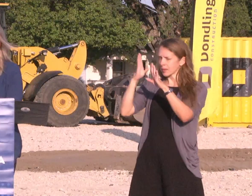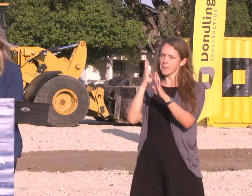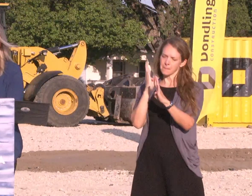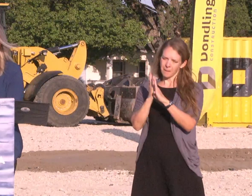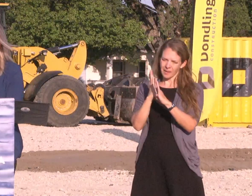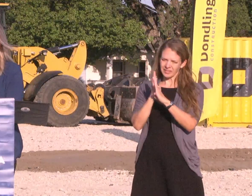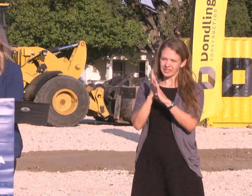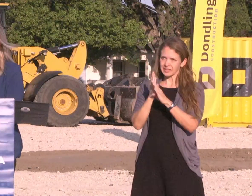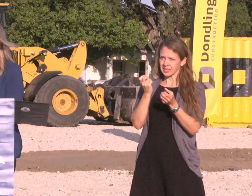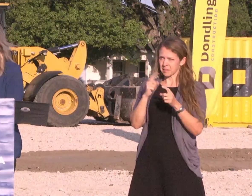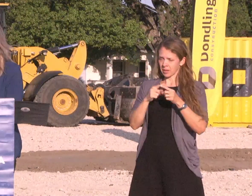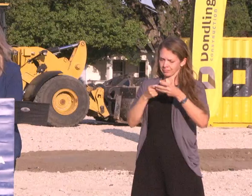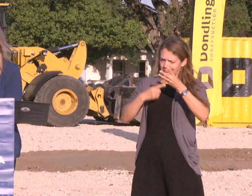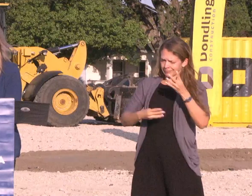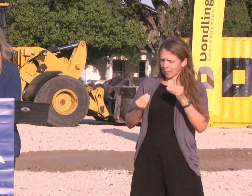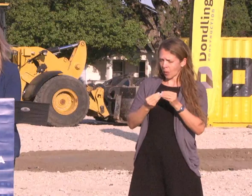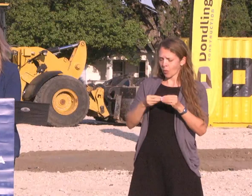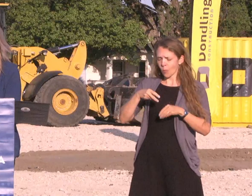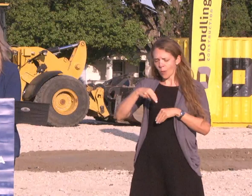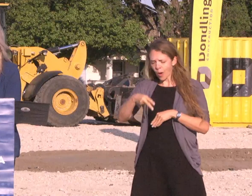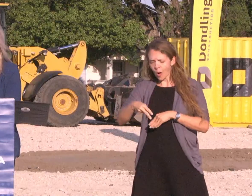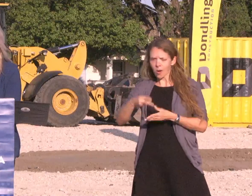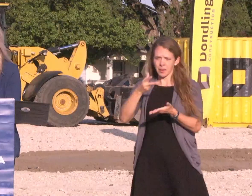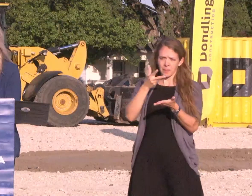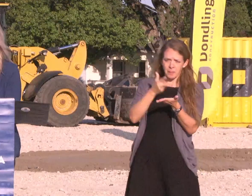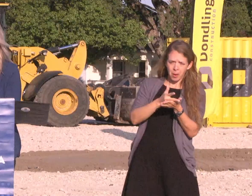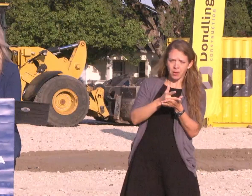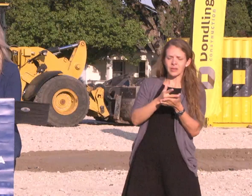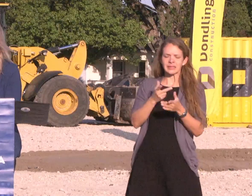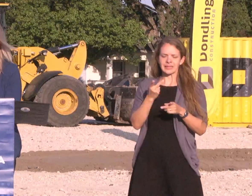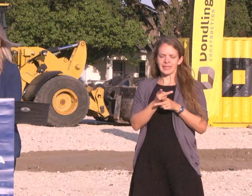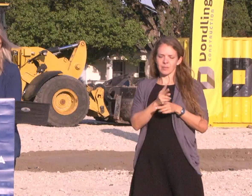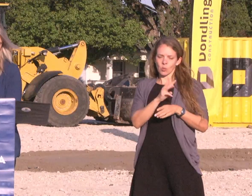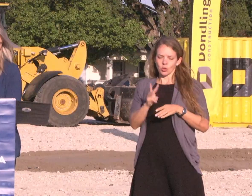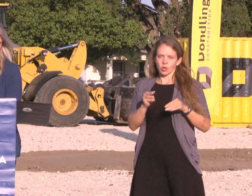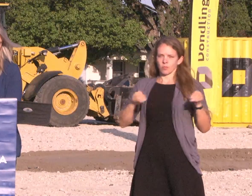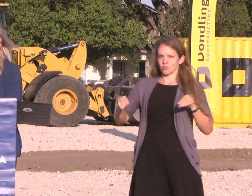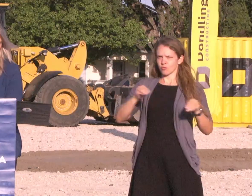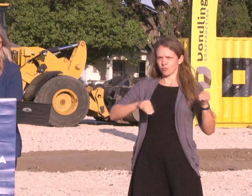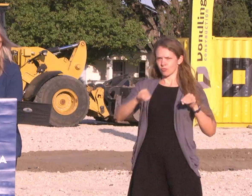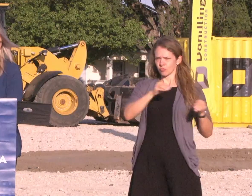so much more it's walking it's parking and it's about keeping Witchita moving Transit is both a